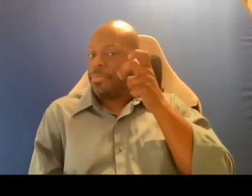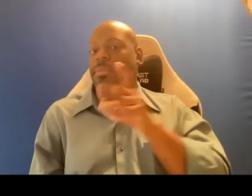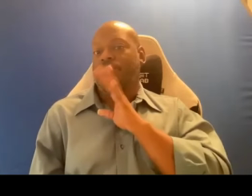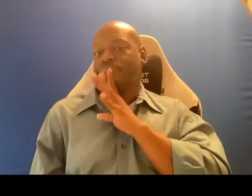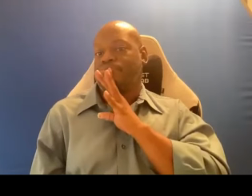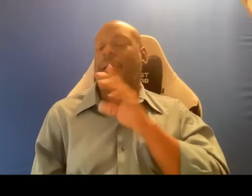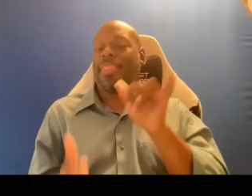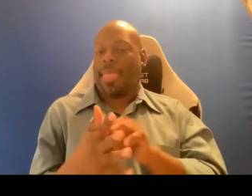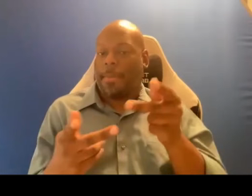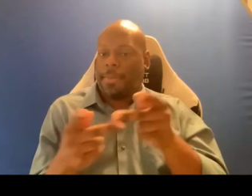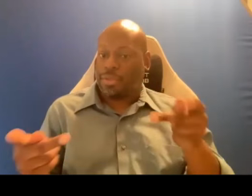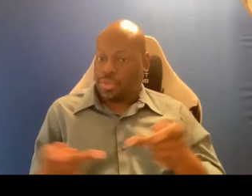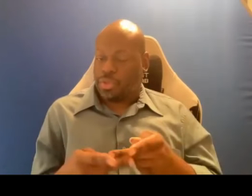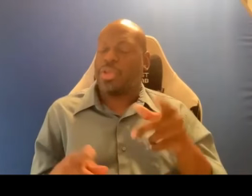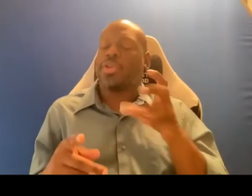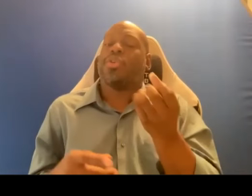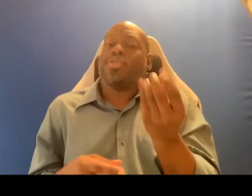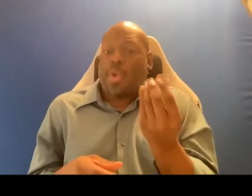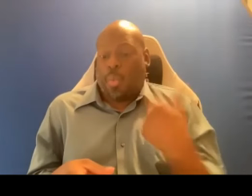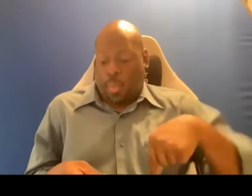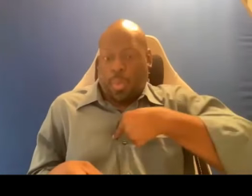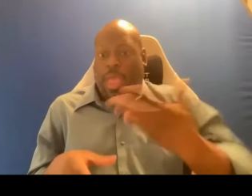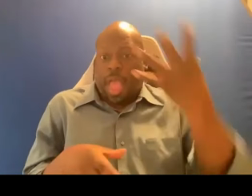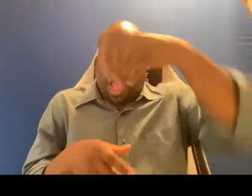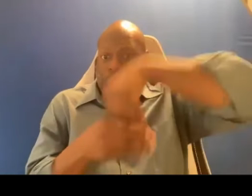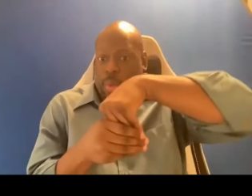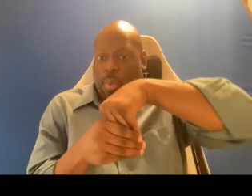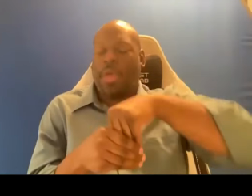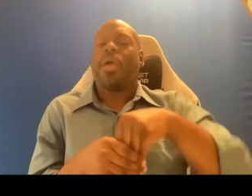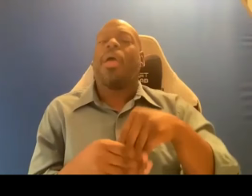Spoken Language Facilitators are included within the technical assistance document.